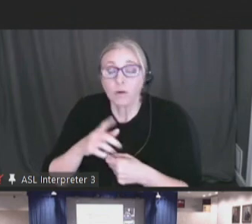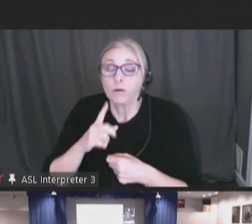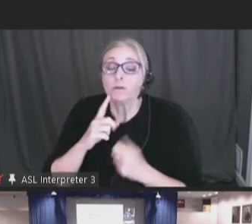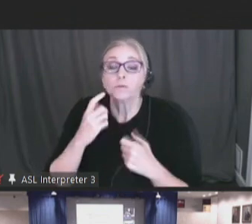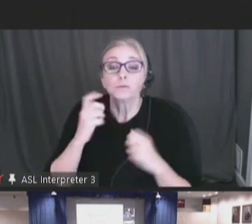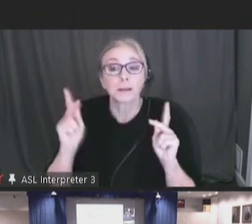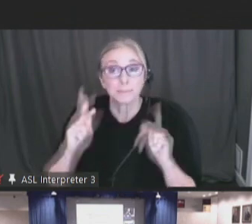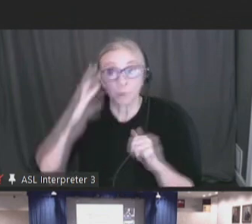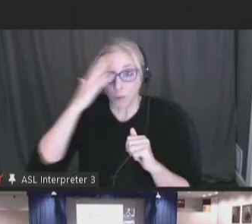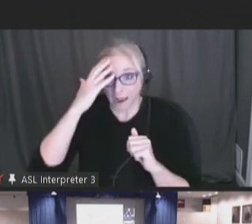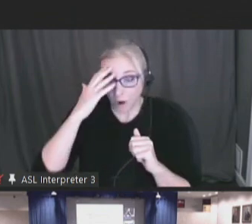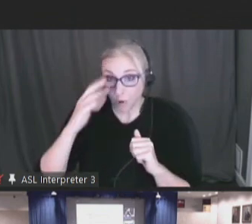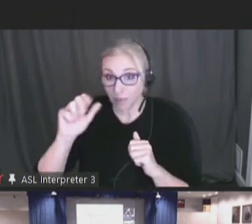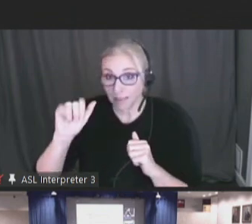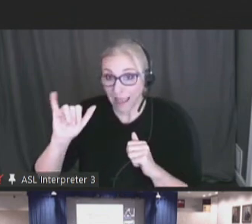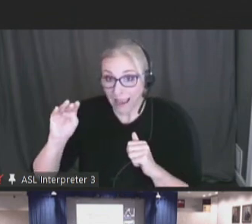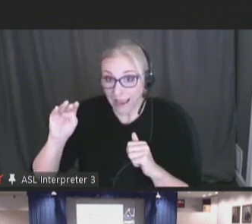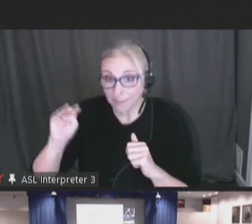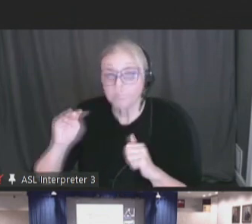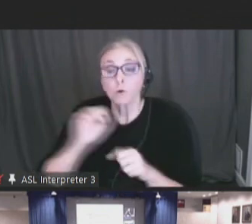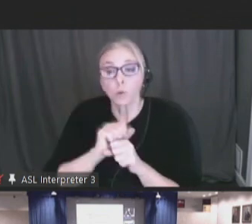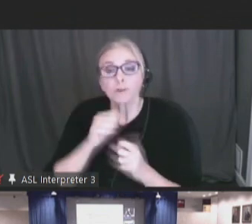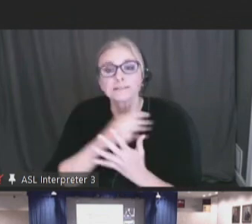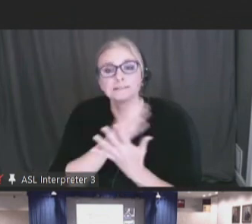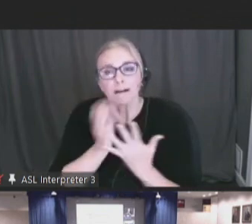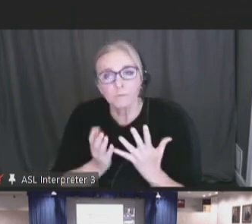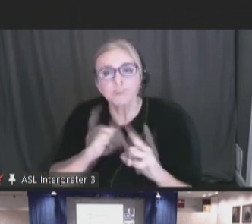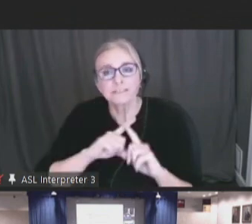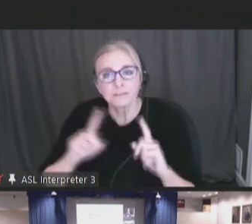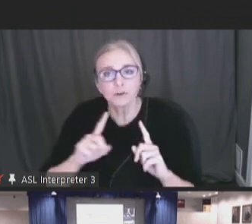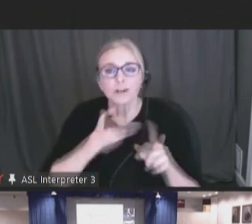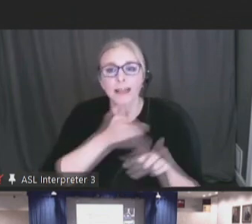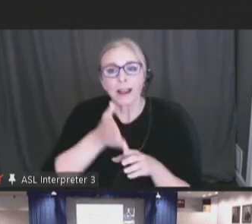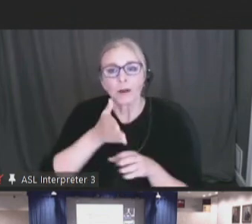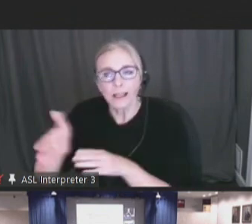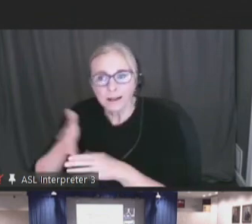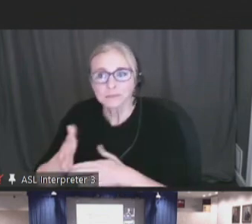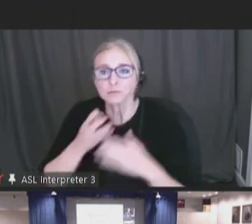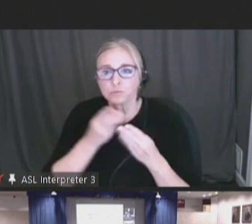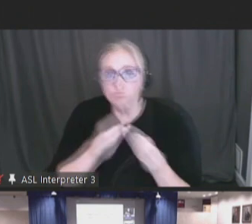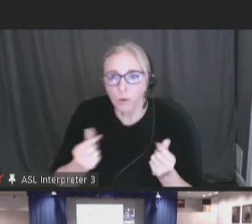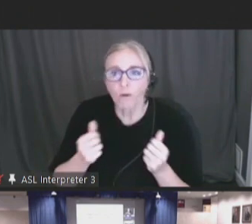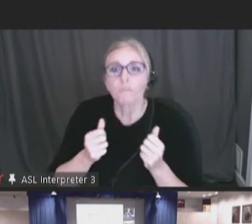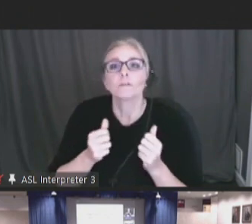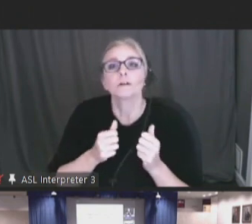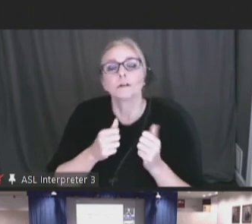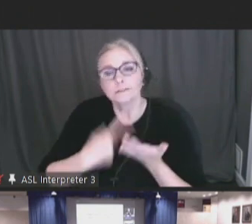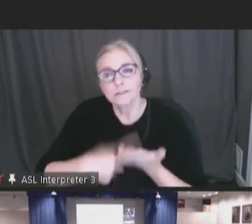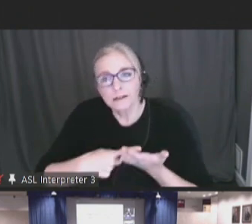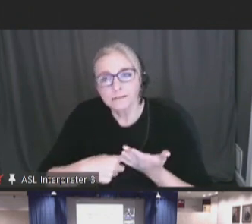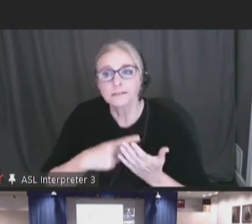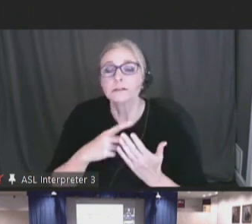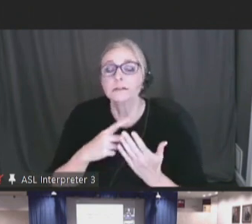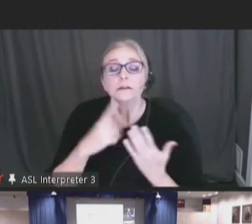working with AIM on several different areas of addressing some of the opportunities and